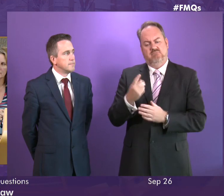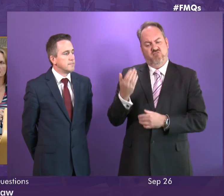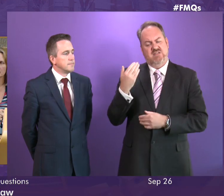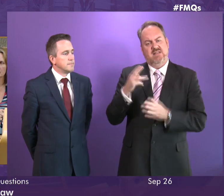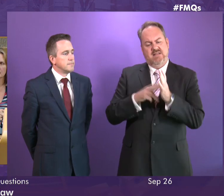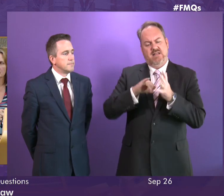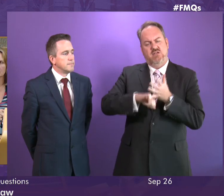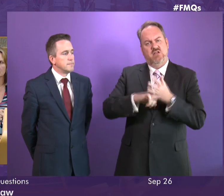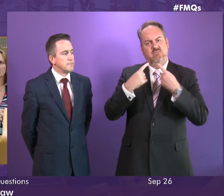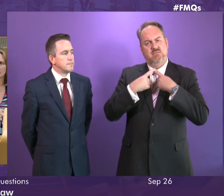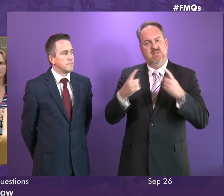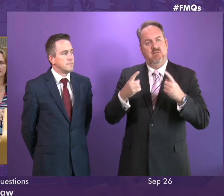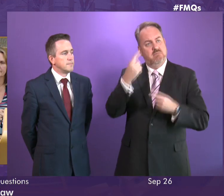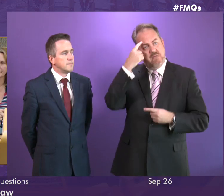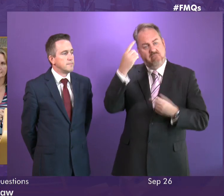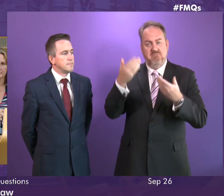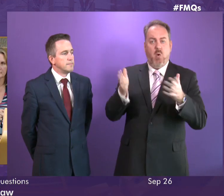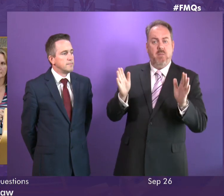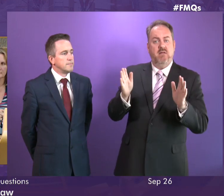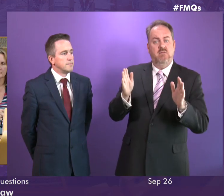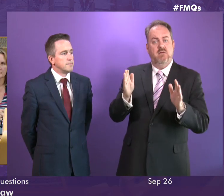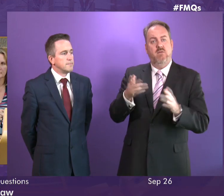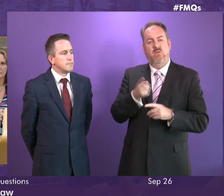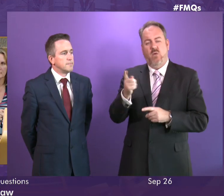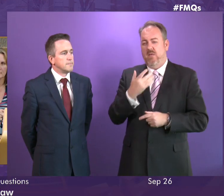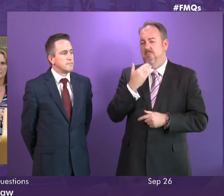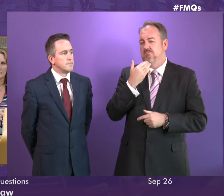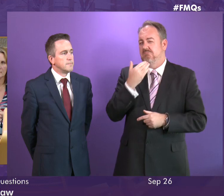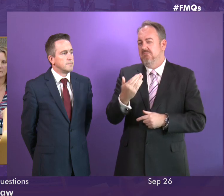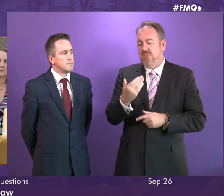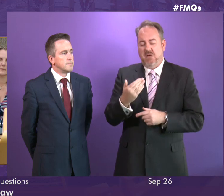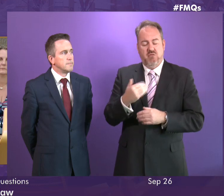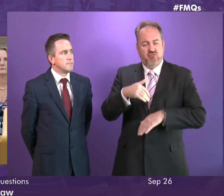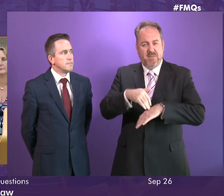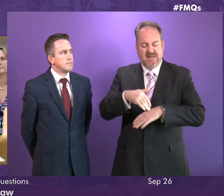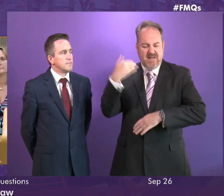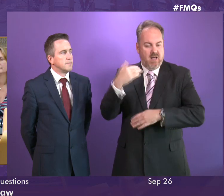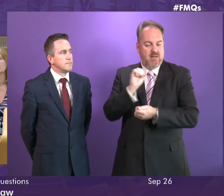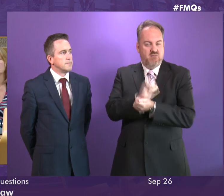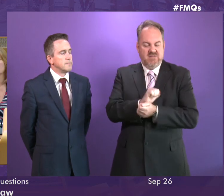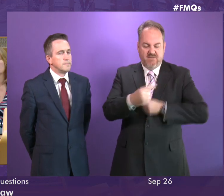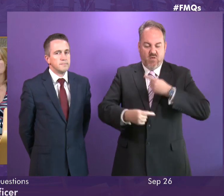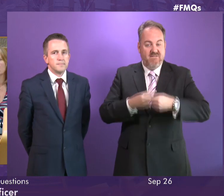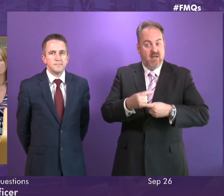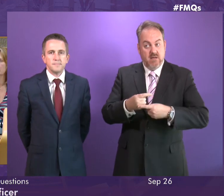was “open minded” about proposals to guarantee that the most appalling criminals are never released from prison. Is that still her position?